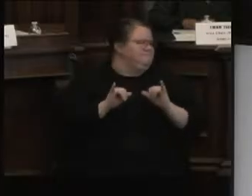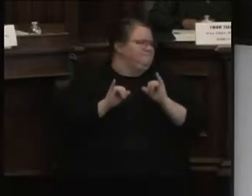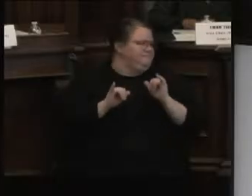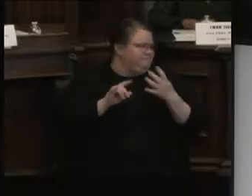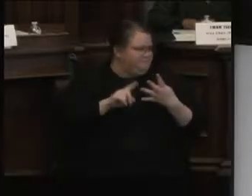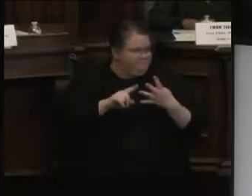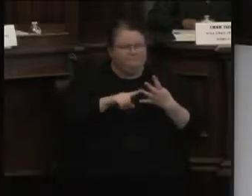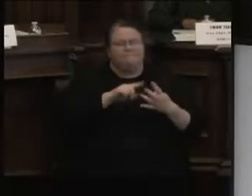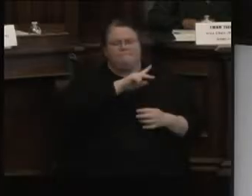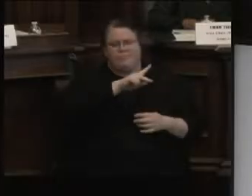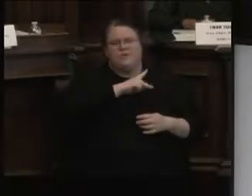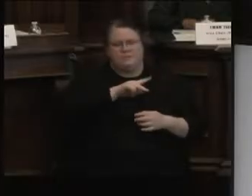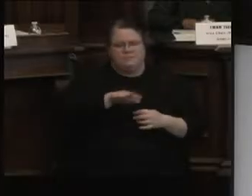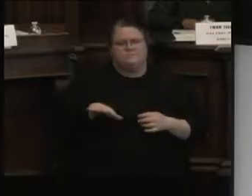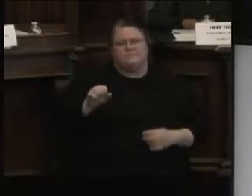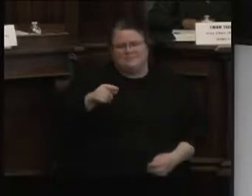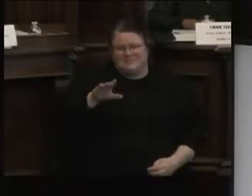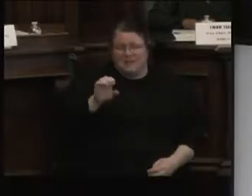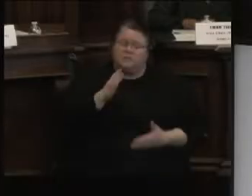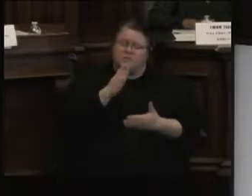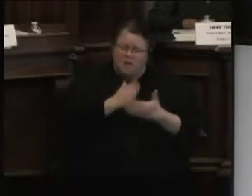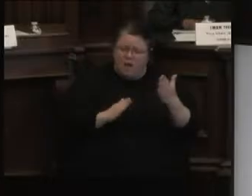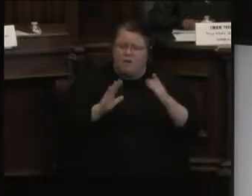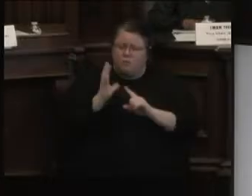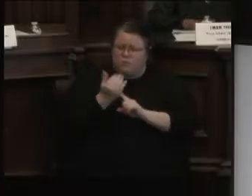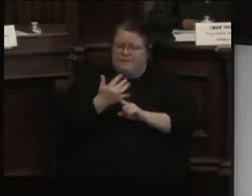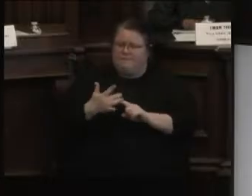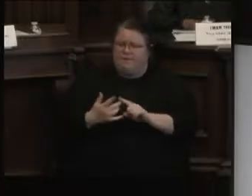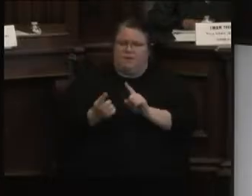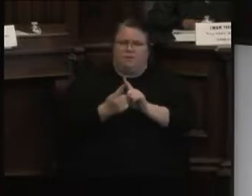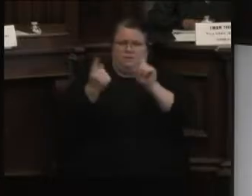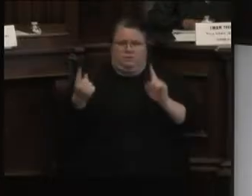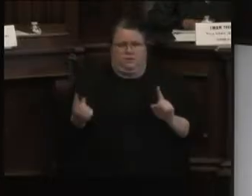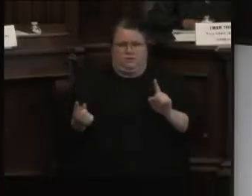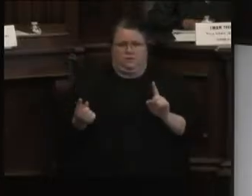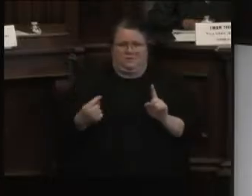about nodding of the head and eye contact. Personal space is